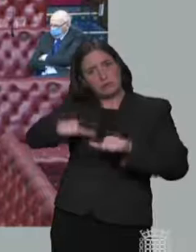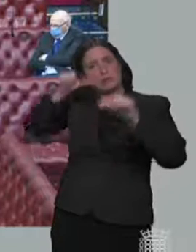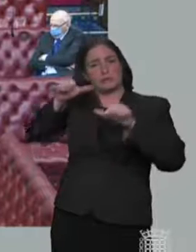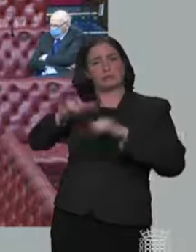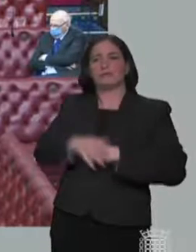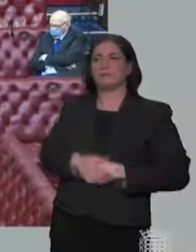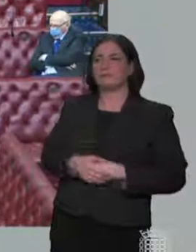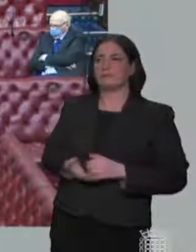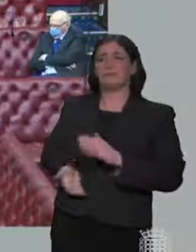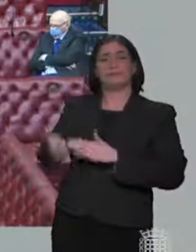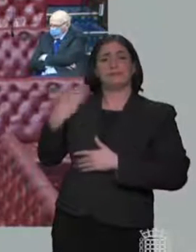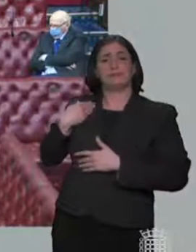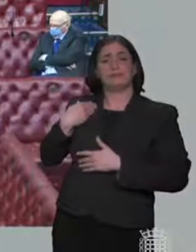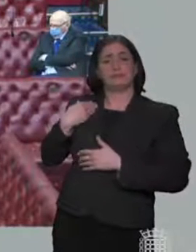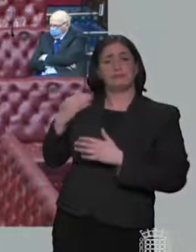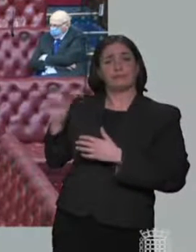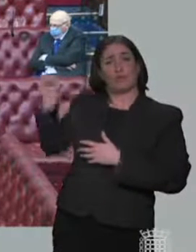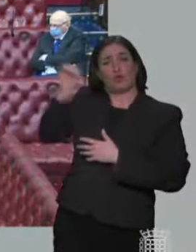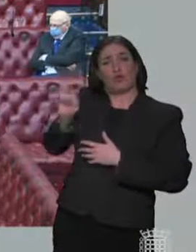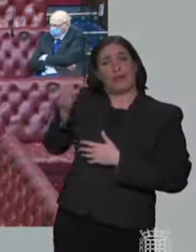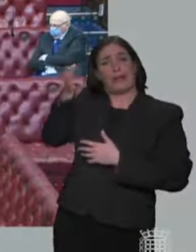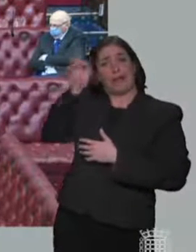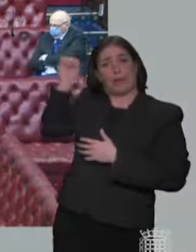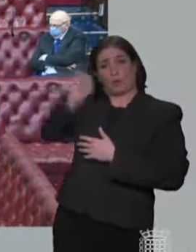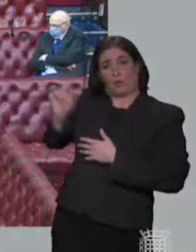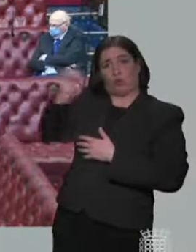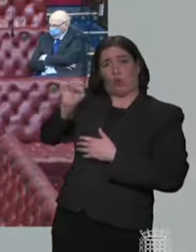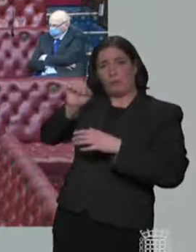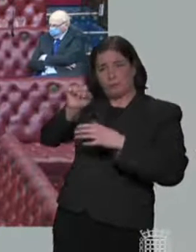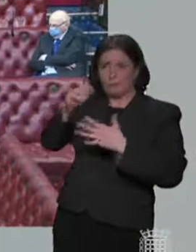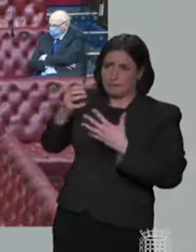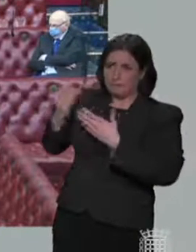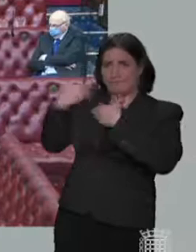tried to include sign language in the european charter for regional or minority languages and